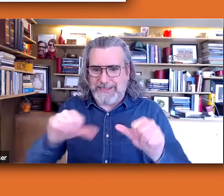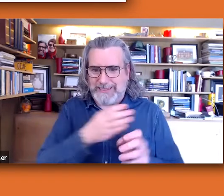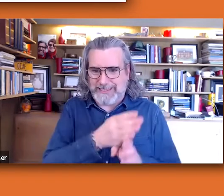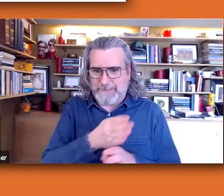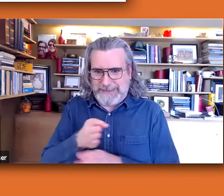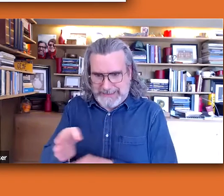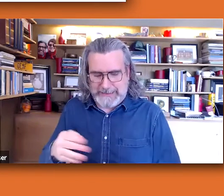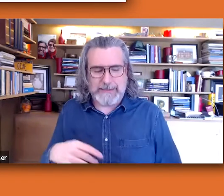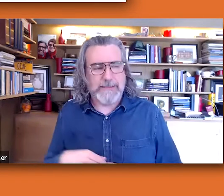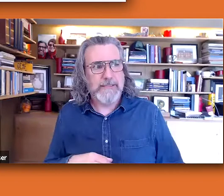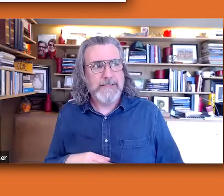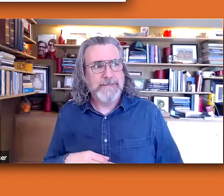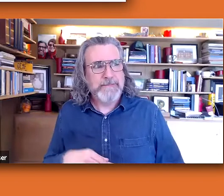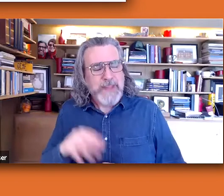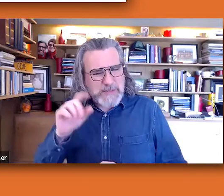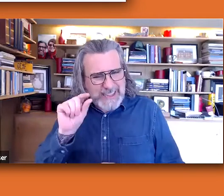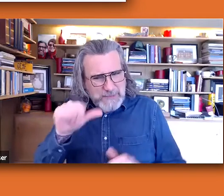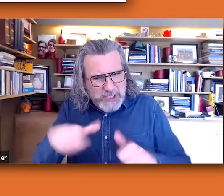into biomedical feels--fields.